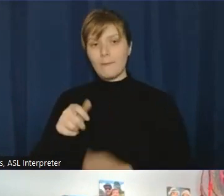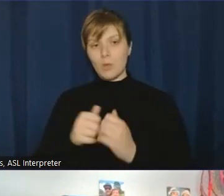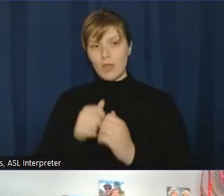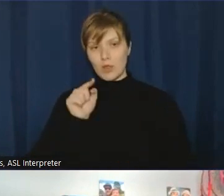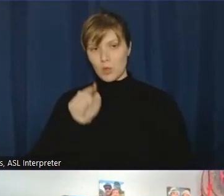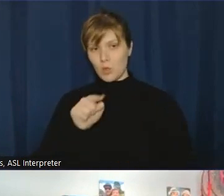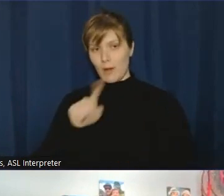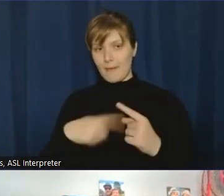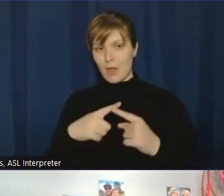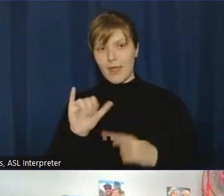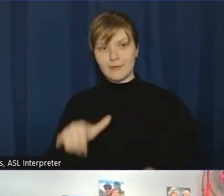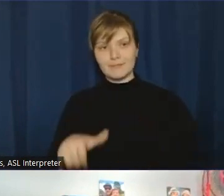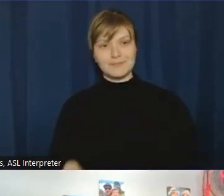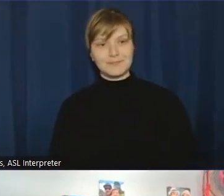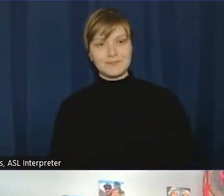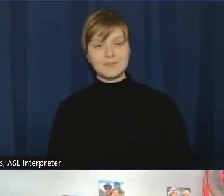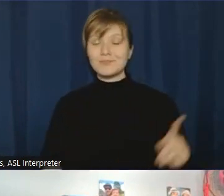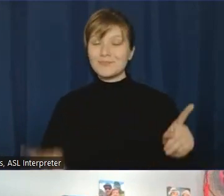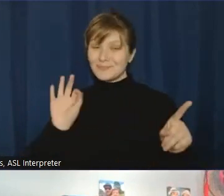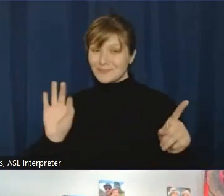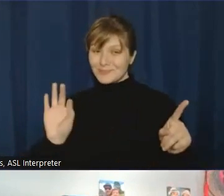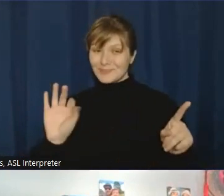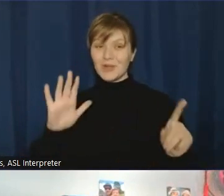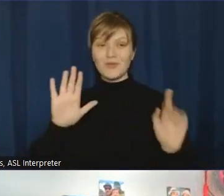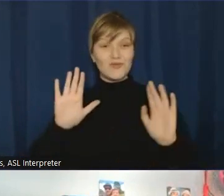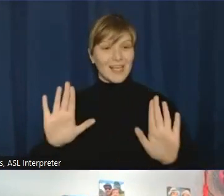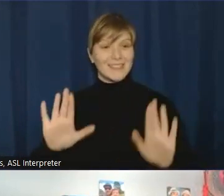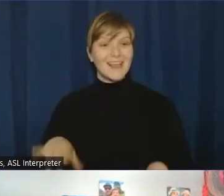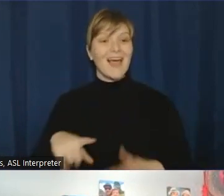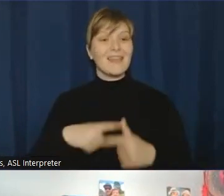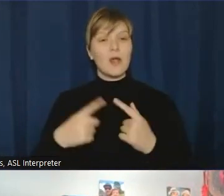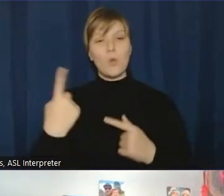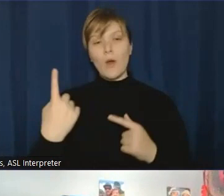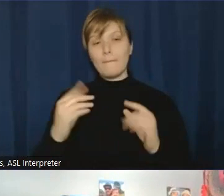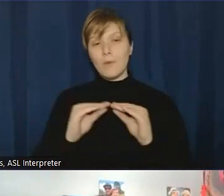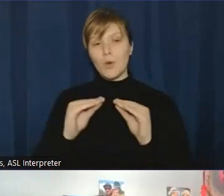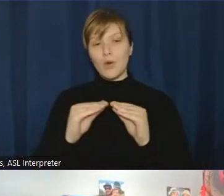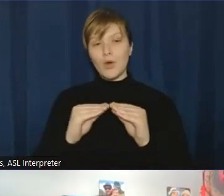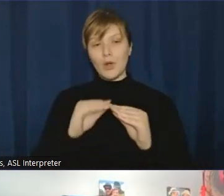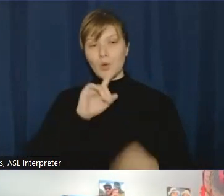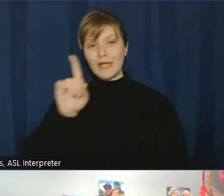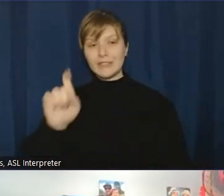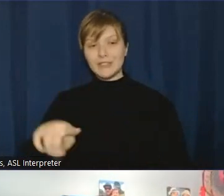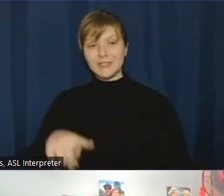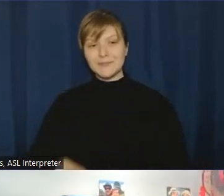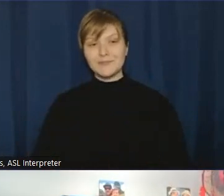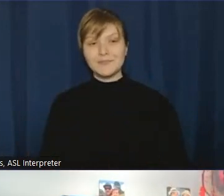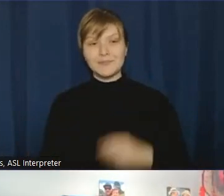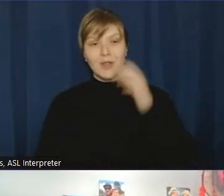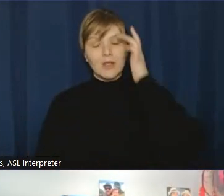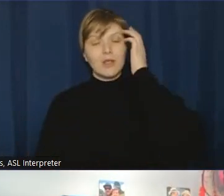Okay, that’s great! I have one more question, and this is open to everybody,